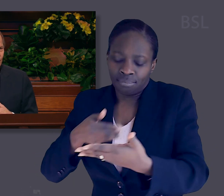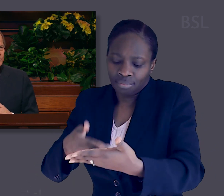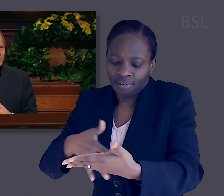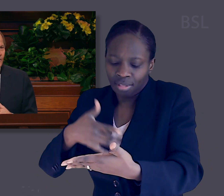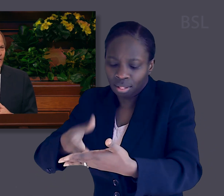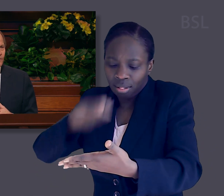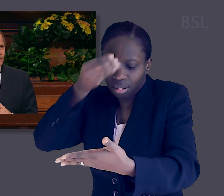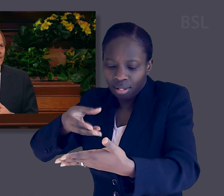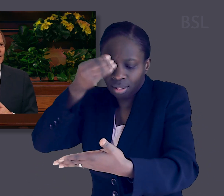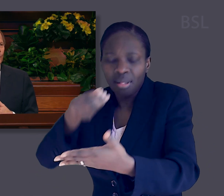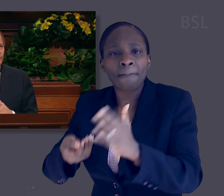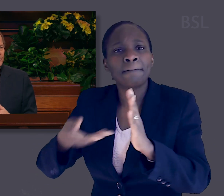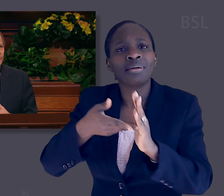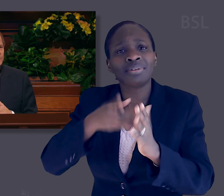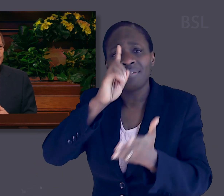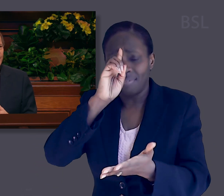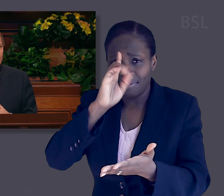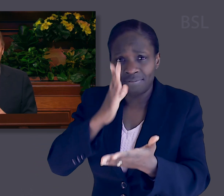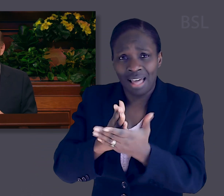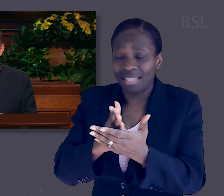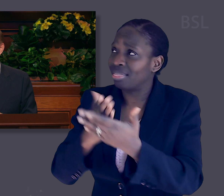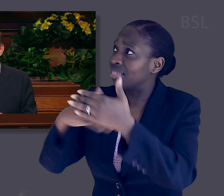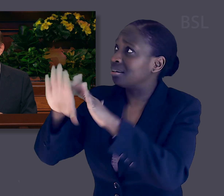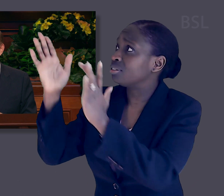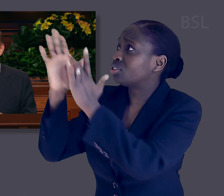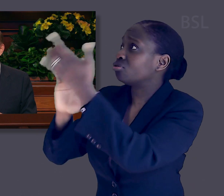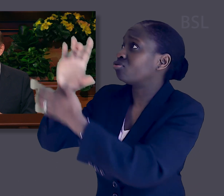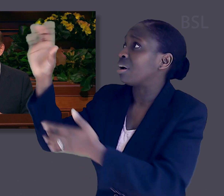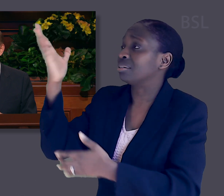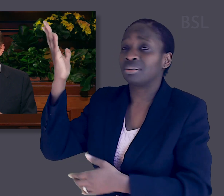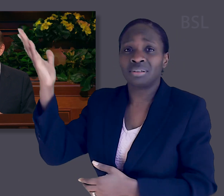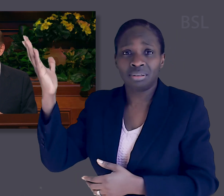Most of all, it will build and strengthen your faith in Jesus Christ